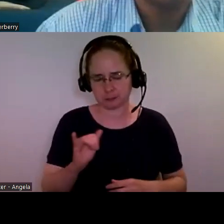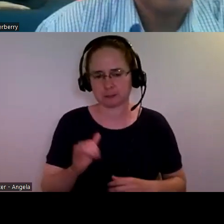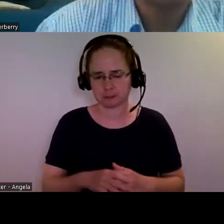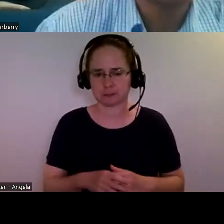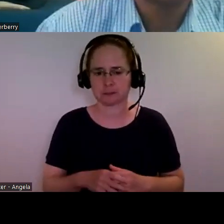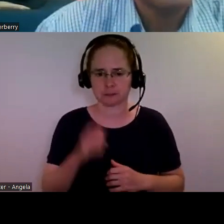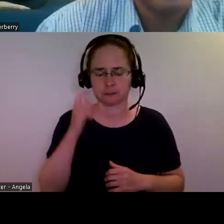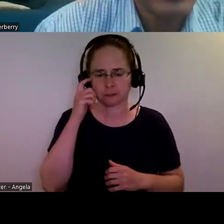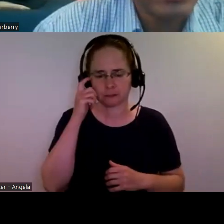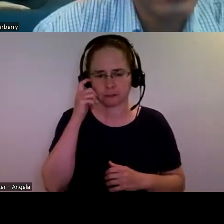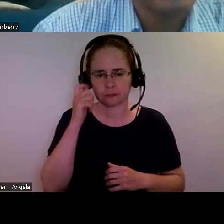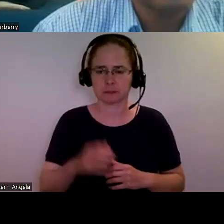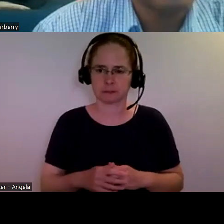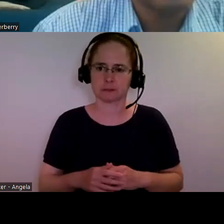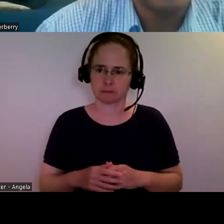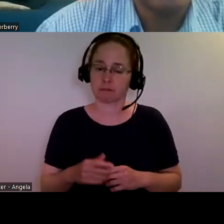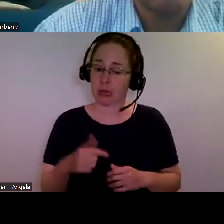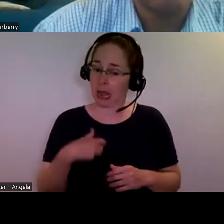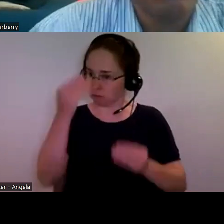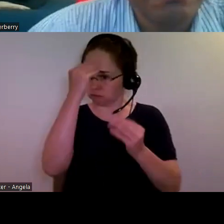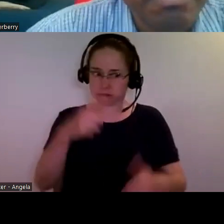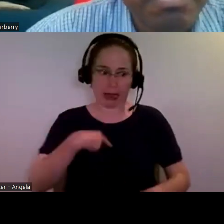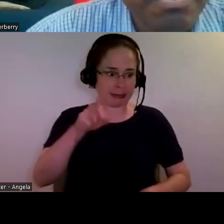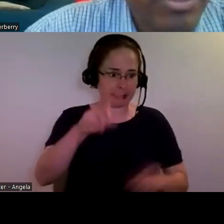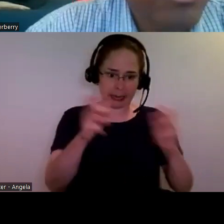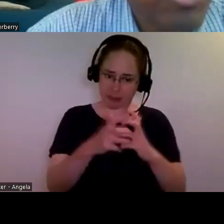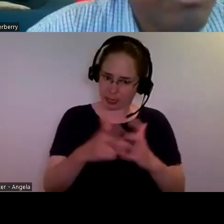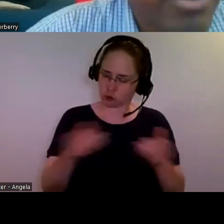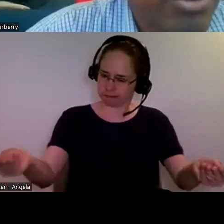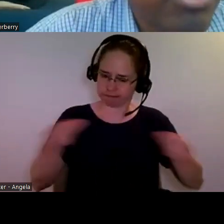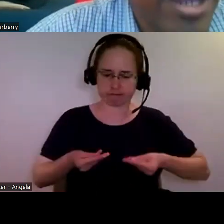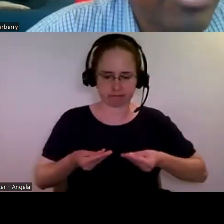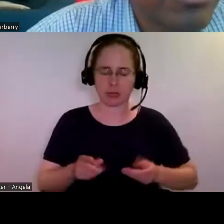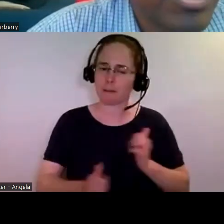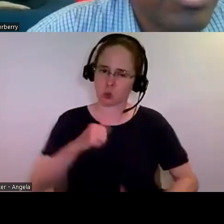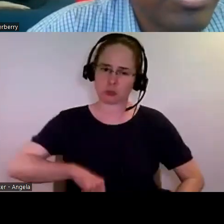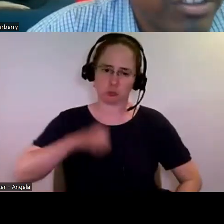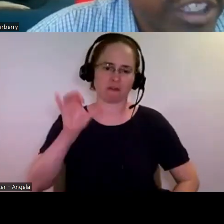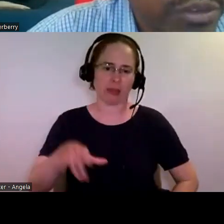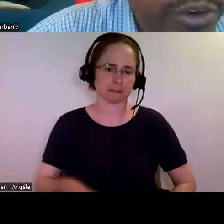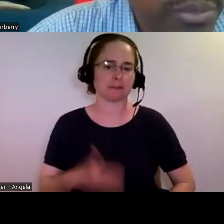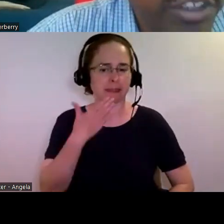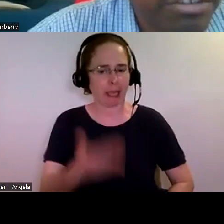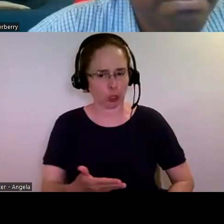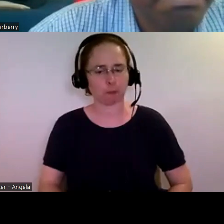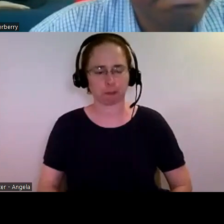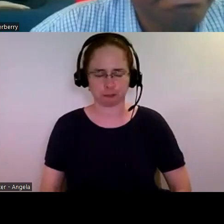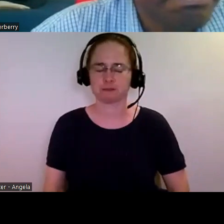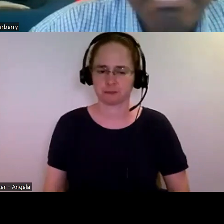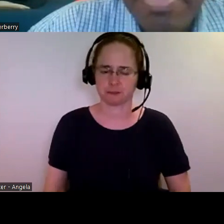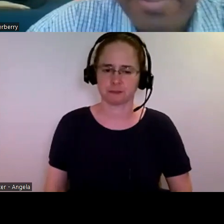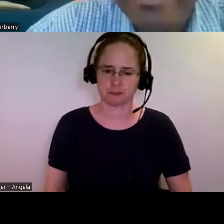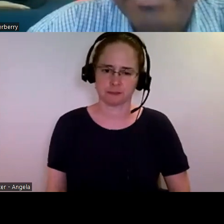when I spoke about needed accommodation. That's what I'm very most proud of. Thank you very much.